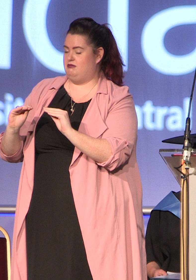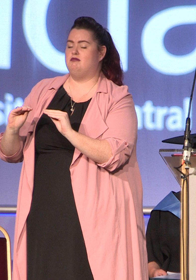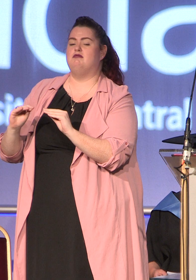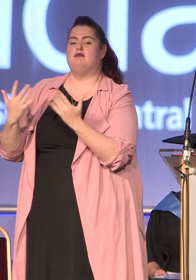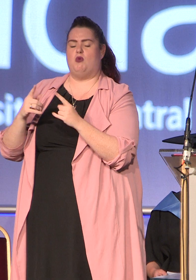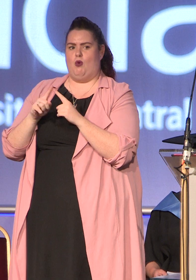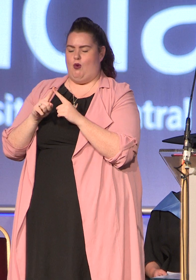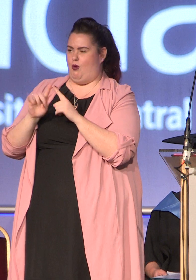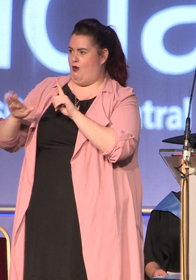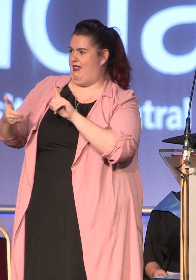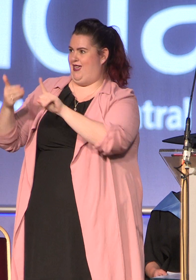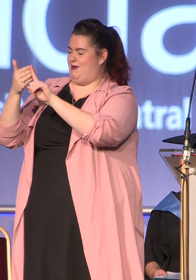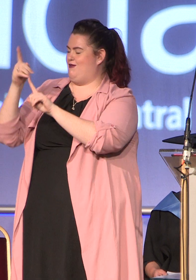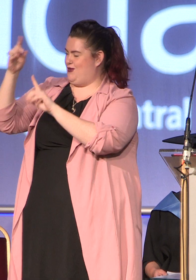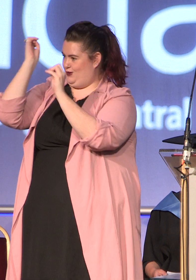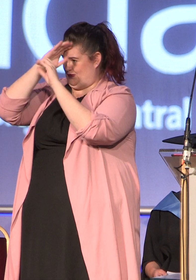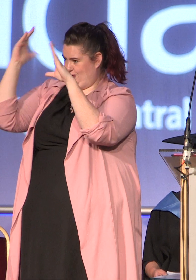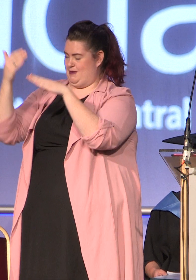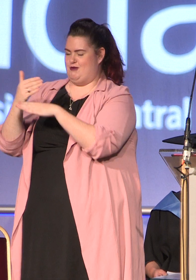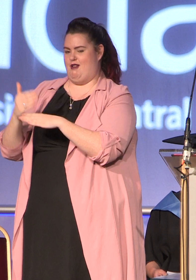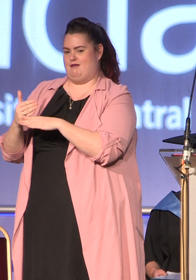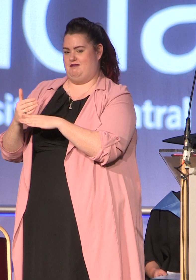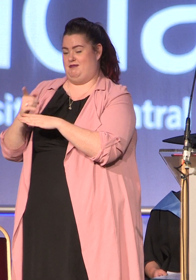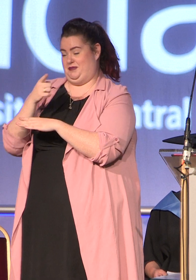first step towards your dream job. You did this and no one can take that away